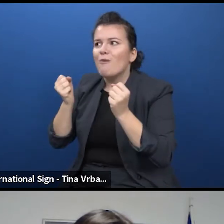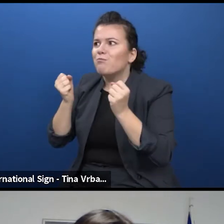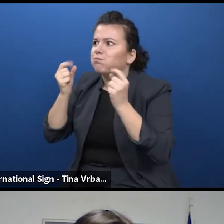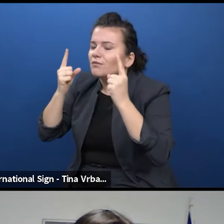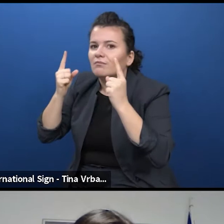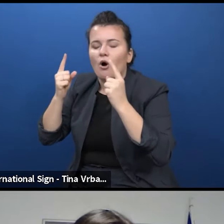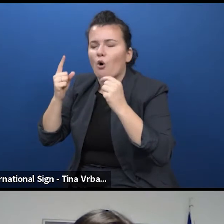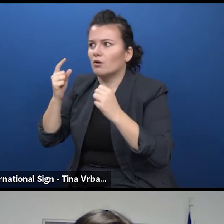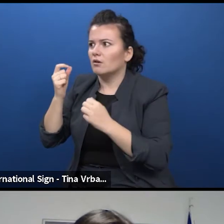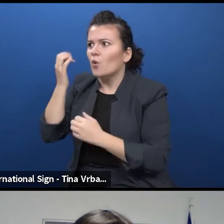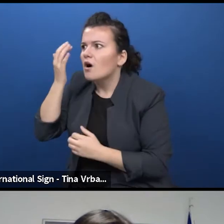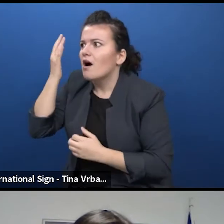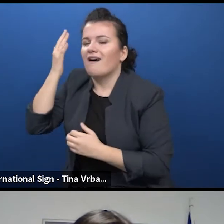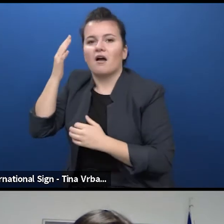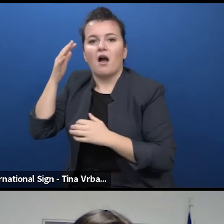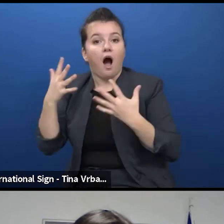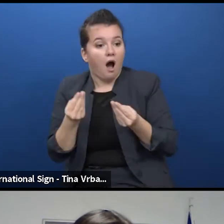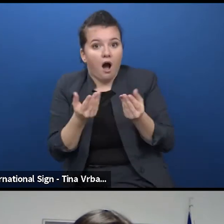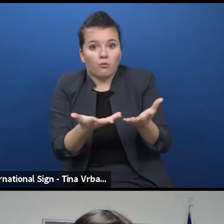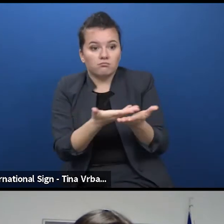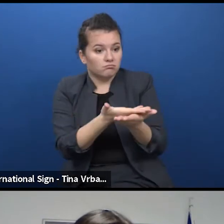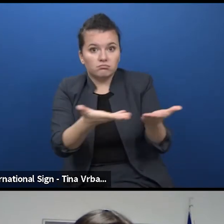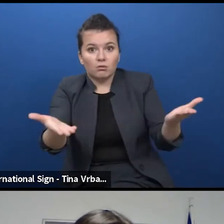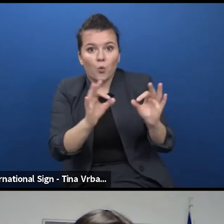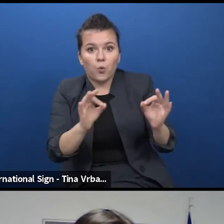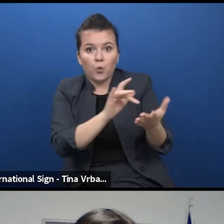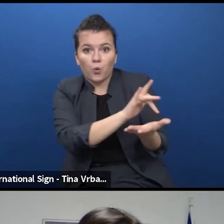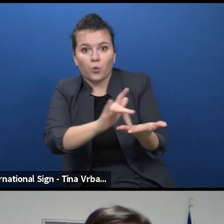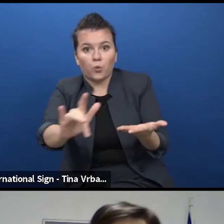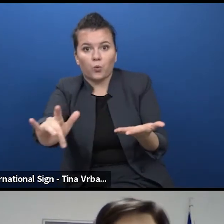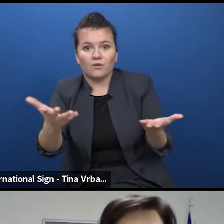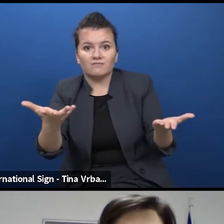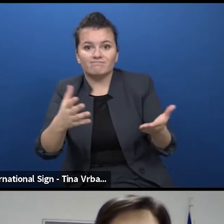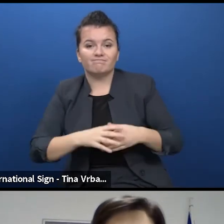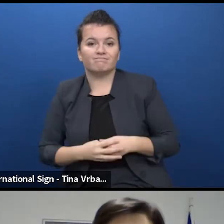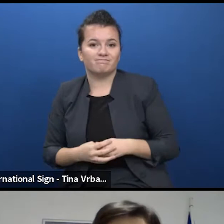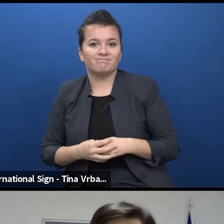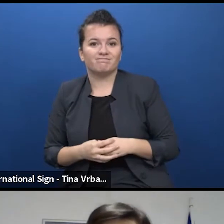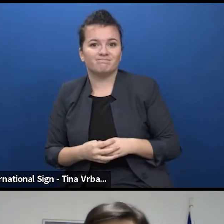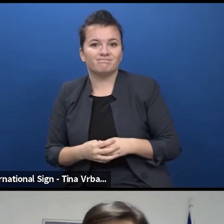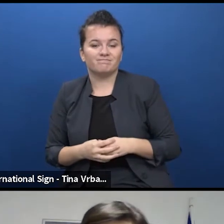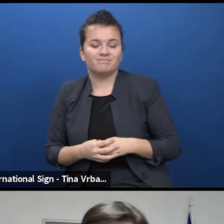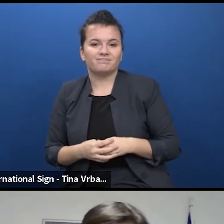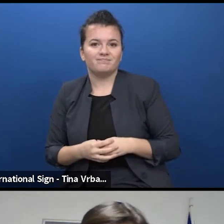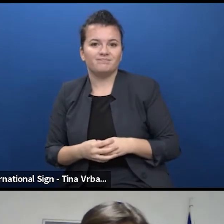the physical presence of the audience, the space itself where this can happen, are missing.